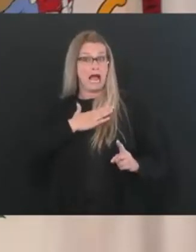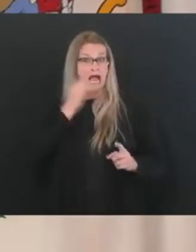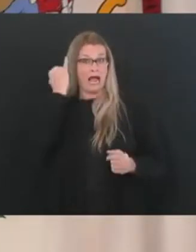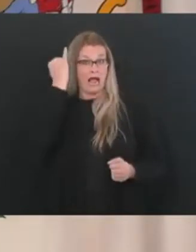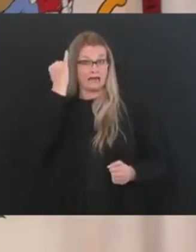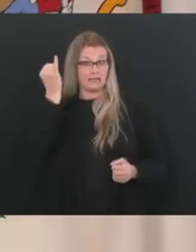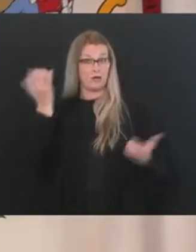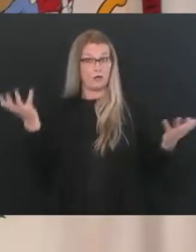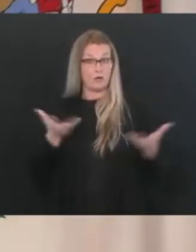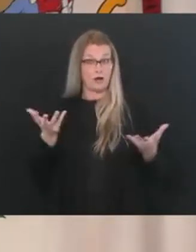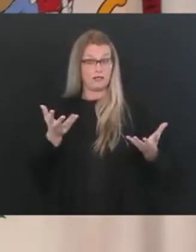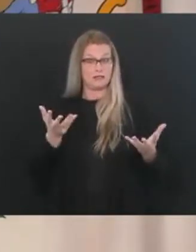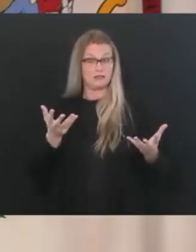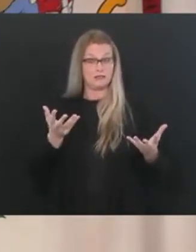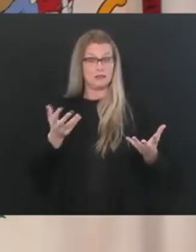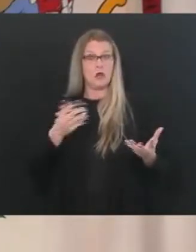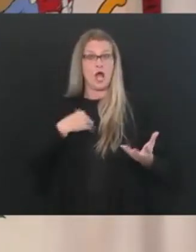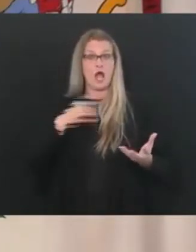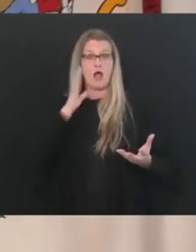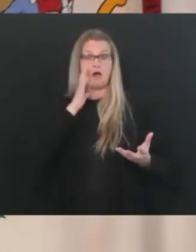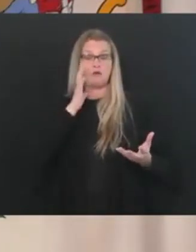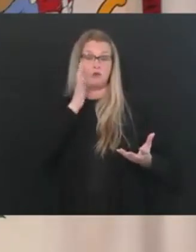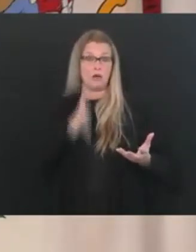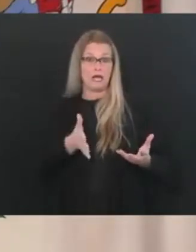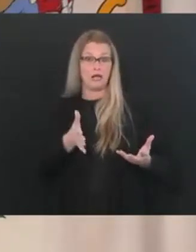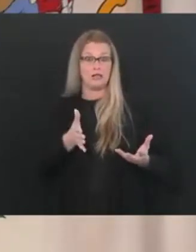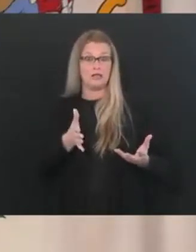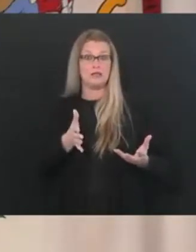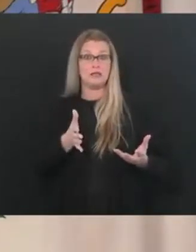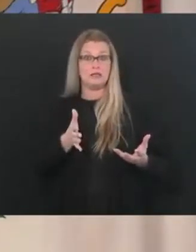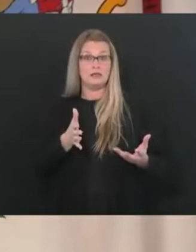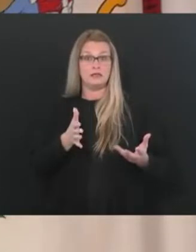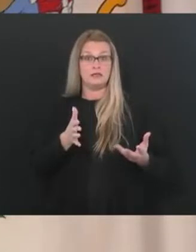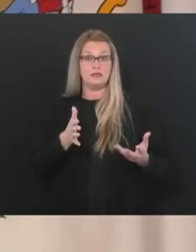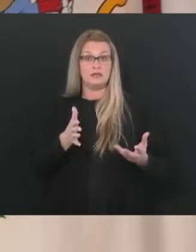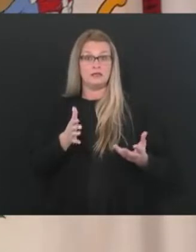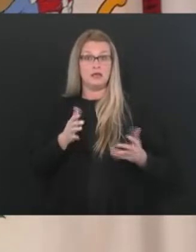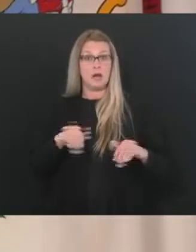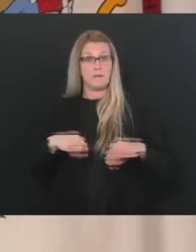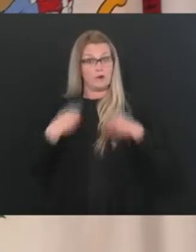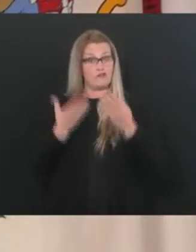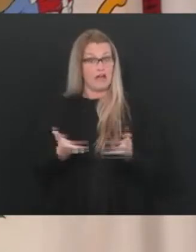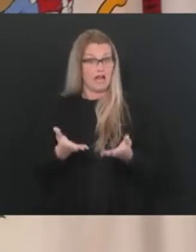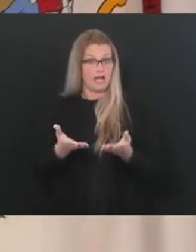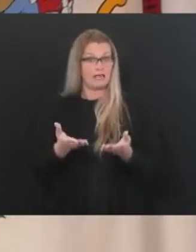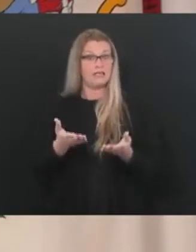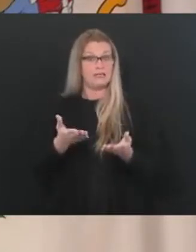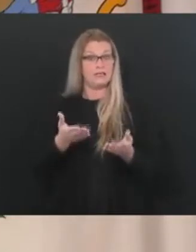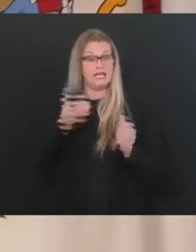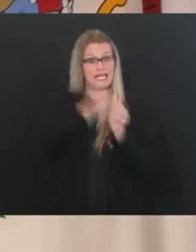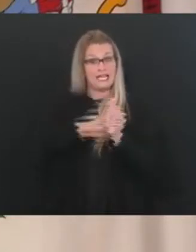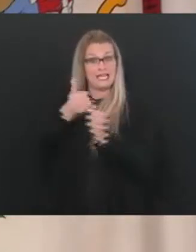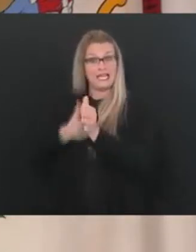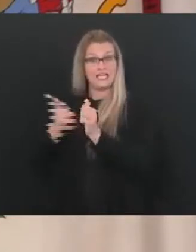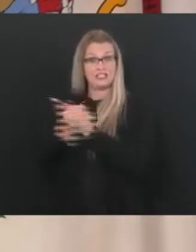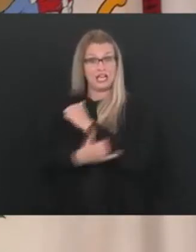MOST ABOUT WHAT TO DO, THERE UNDOUBTLY ARE COUNTIES, SO HERE'S WHAT WE'RE GOING TO DO: WE'RE GOING TO BLOCK GRANT, YOU